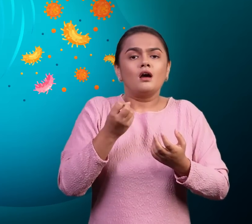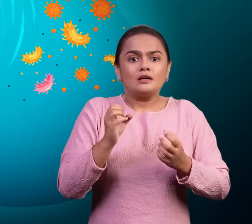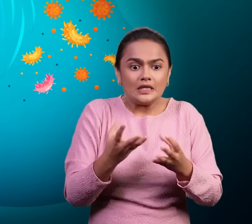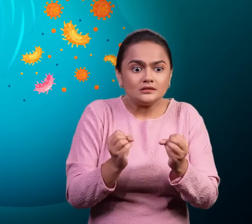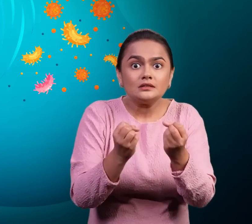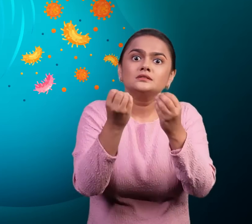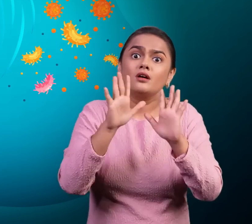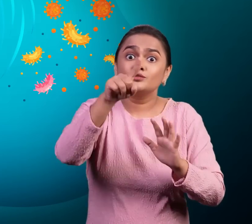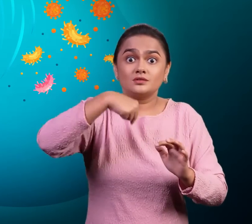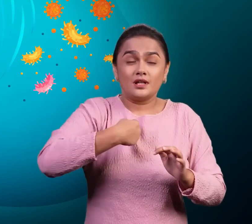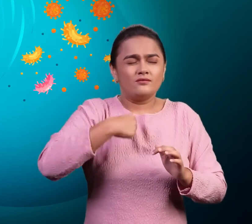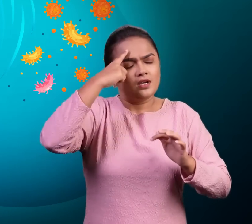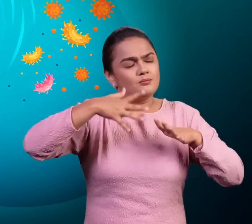Do not take action on your own.